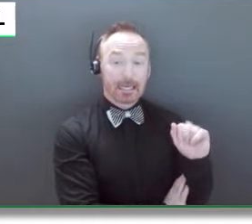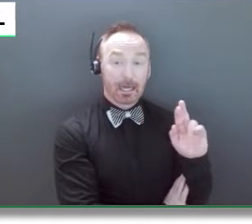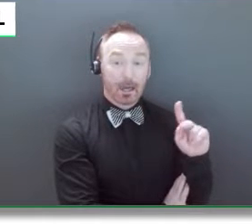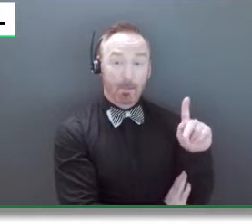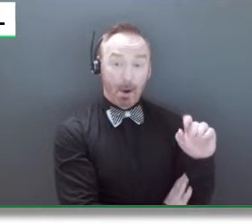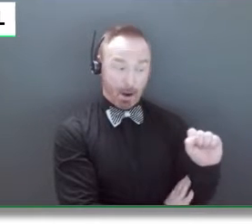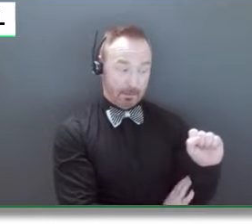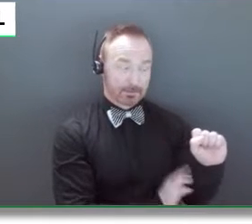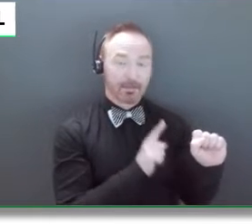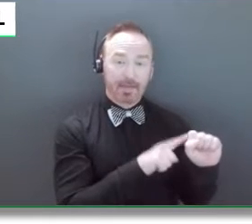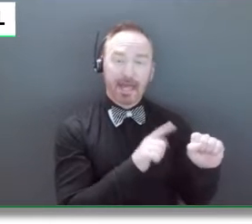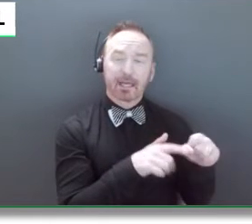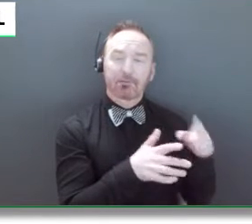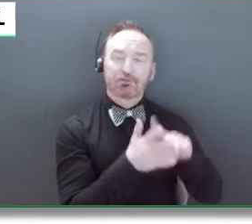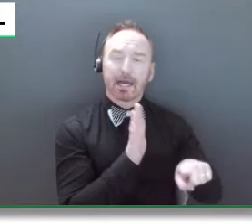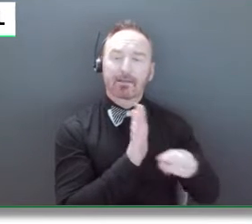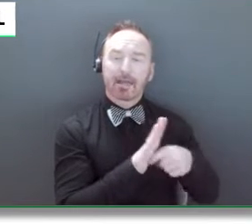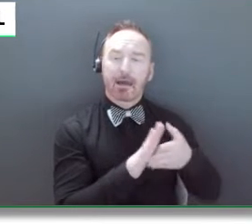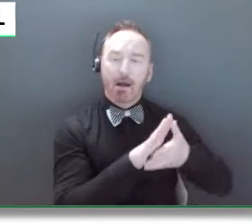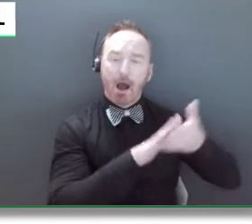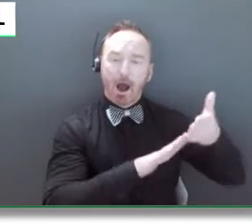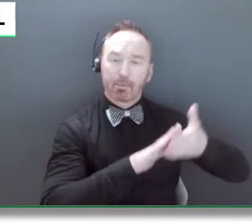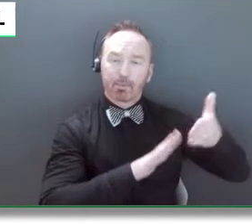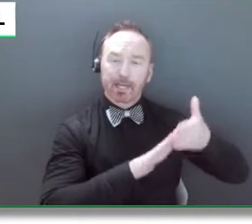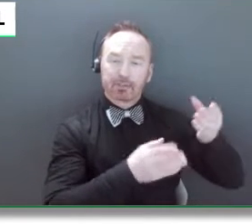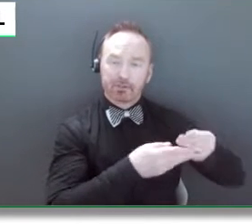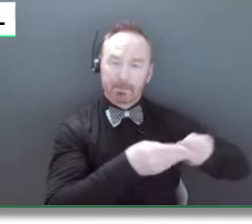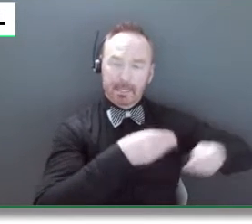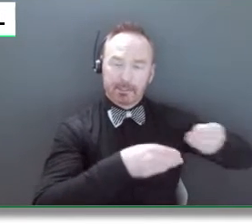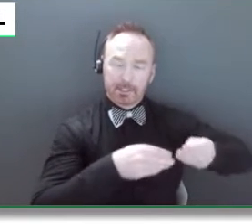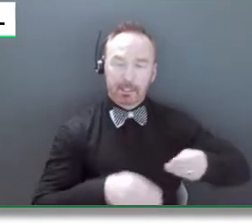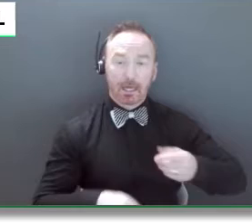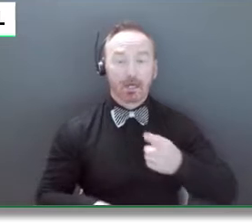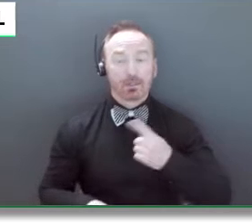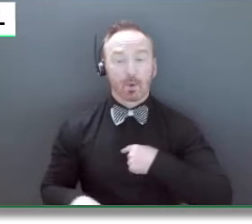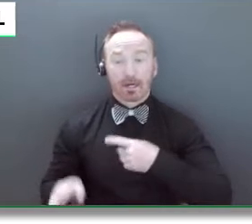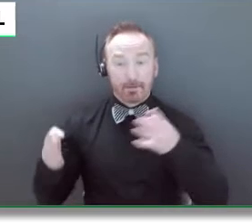So instead of looking at just equipment budgets or ways to